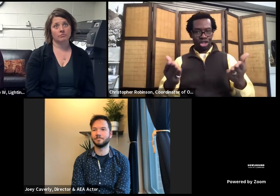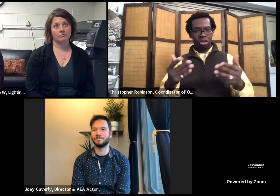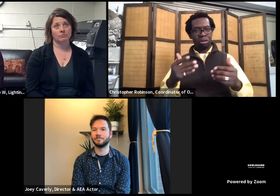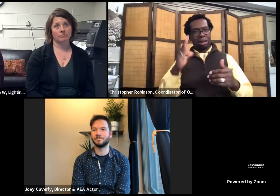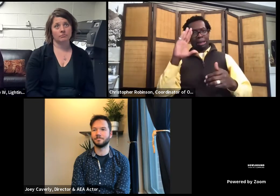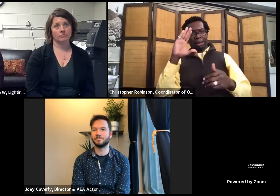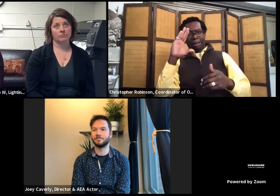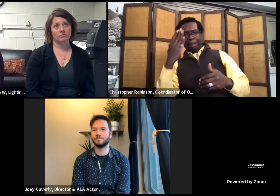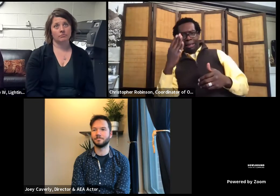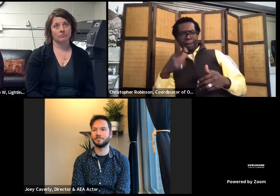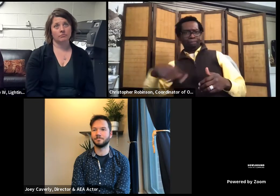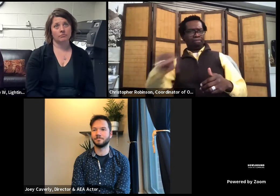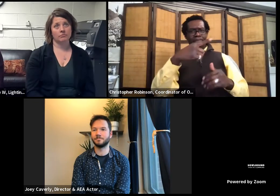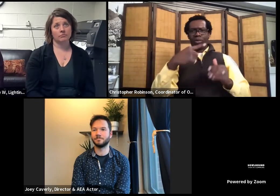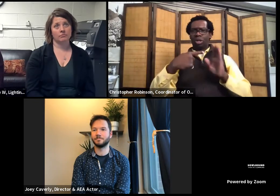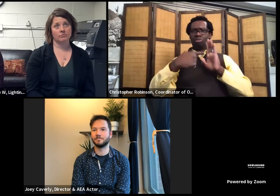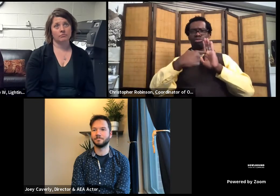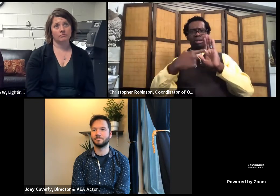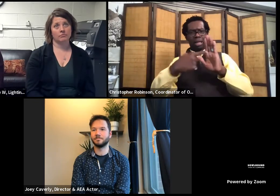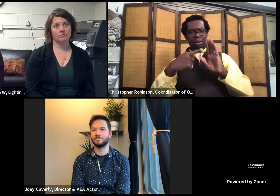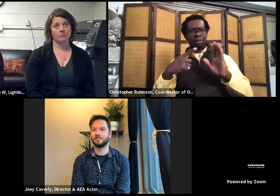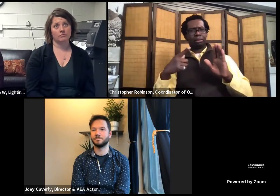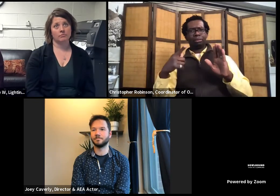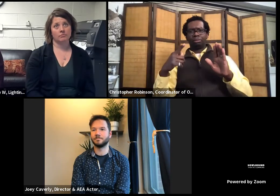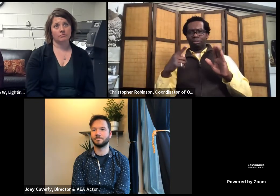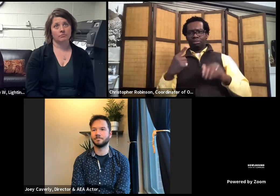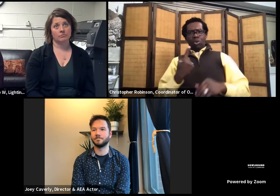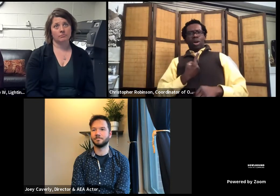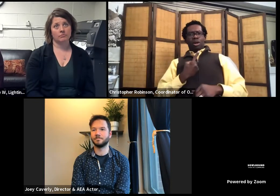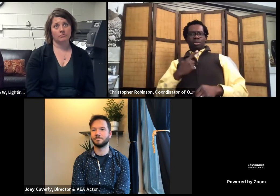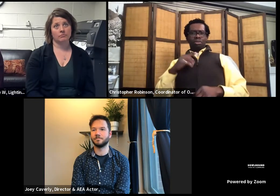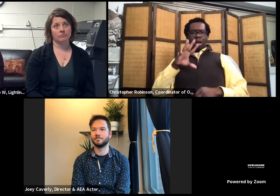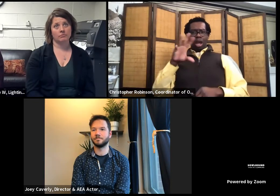I'm talking about the issues that are obvious here. It seems that representation,